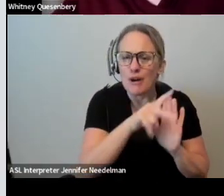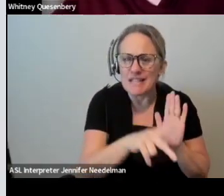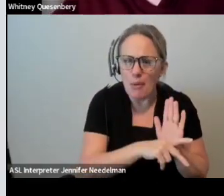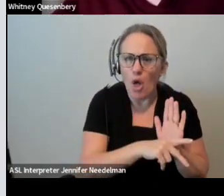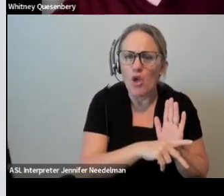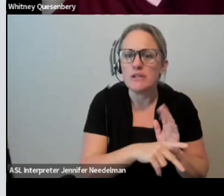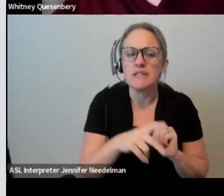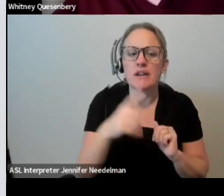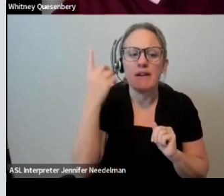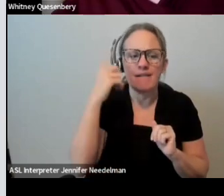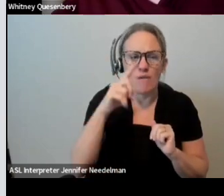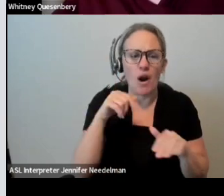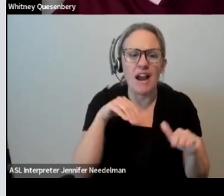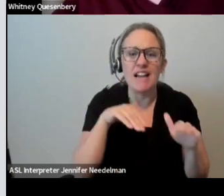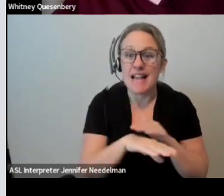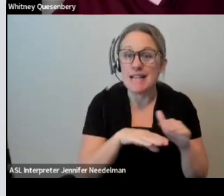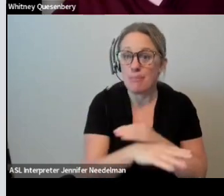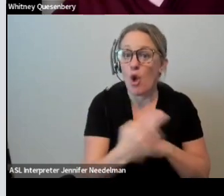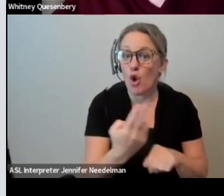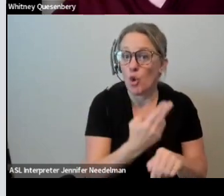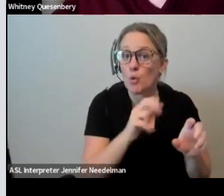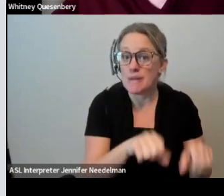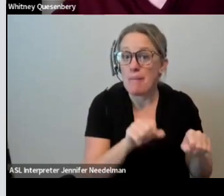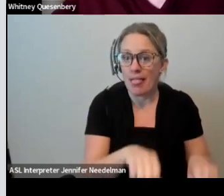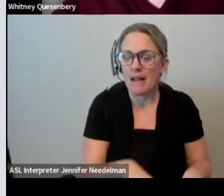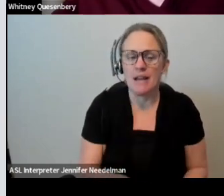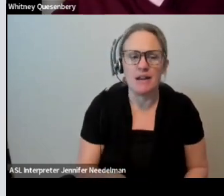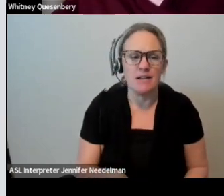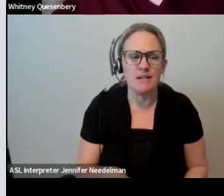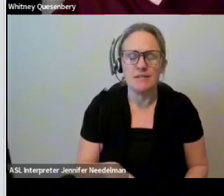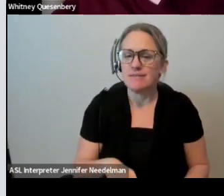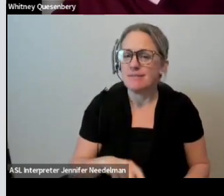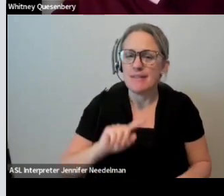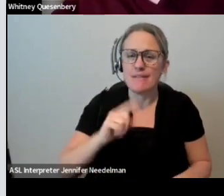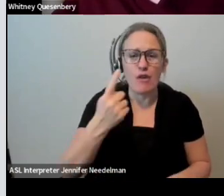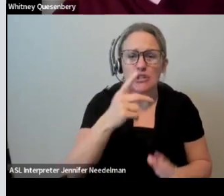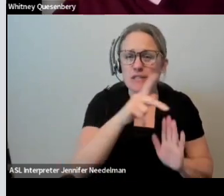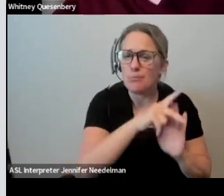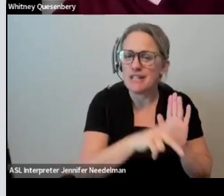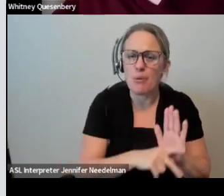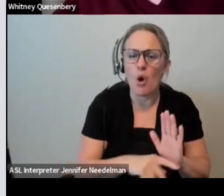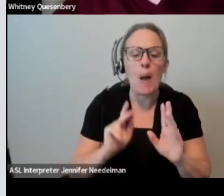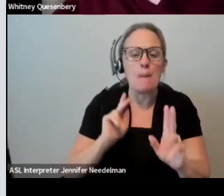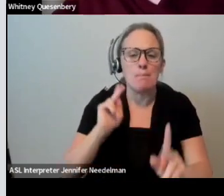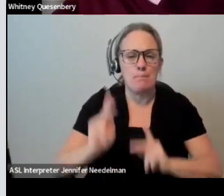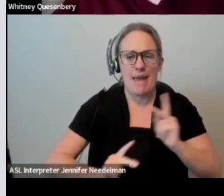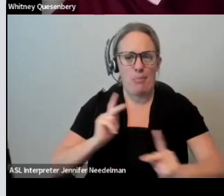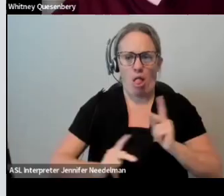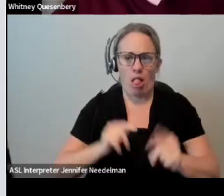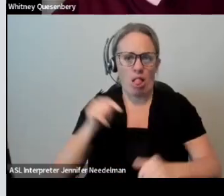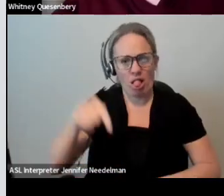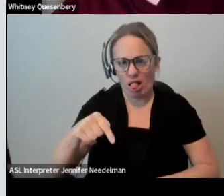accessible usability. And principle one is people, right? We call it people first and designing for differences.